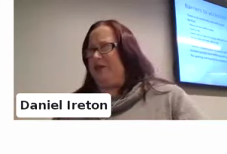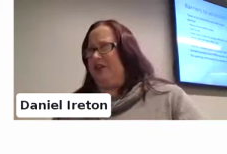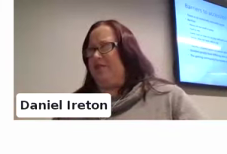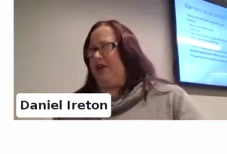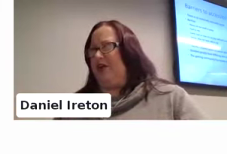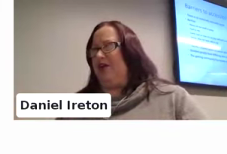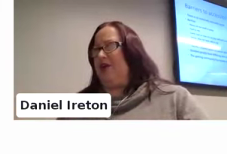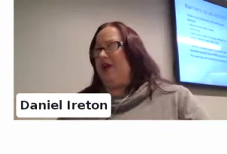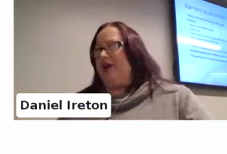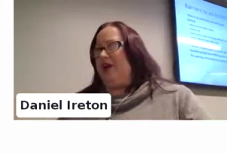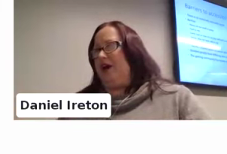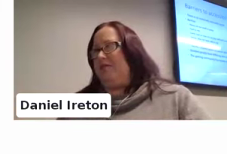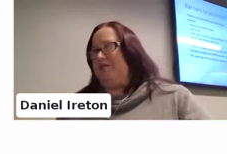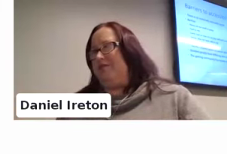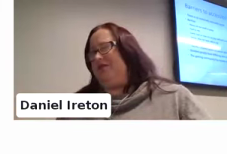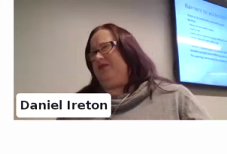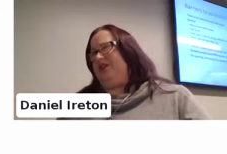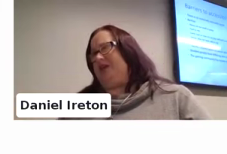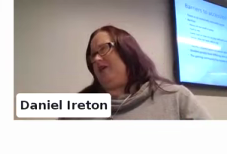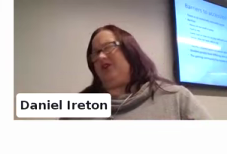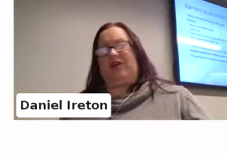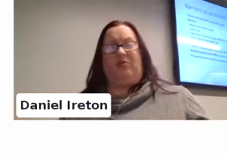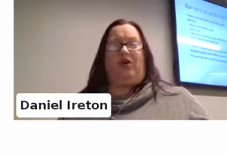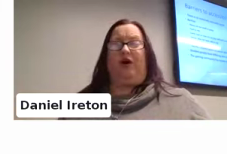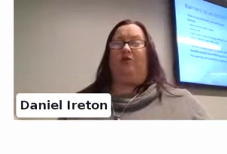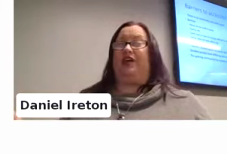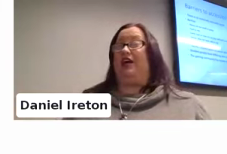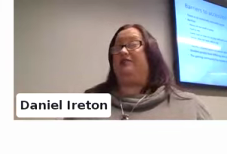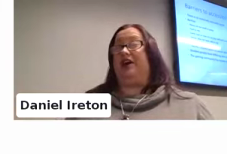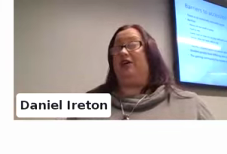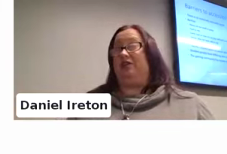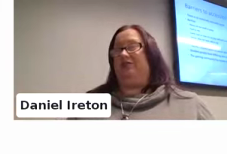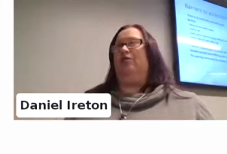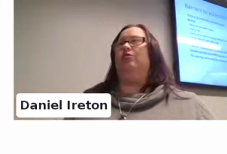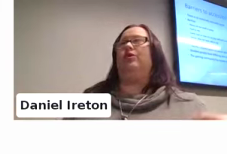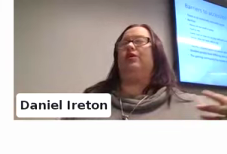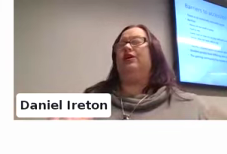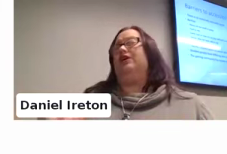But actually, oh, actually this is pretty cool.